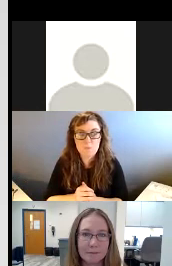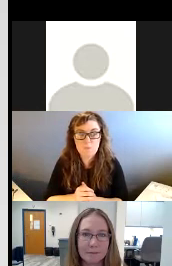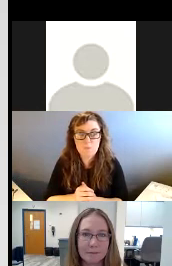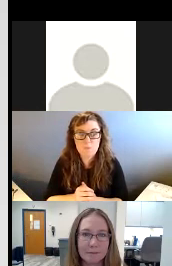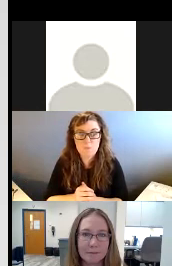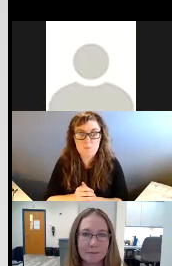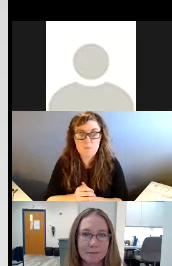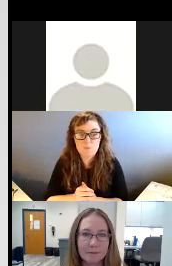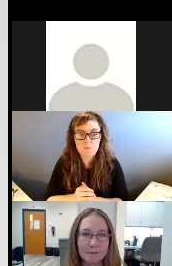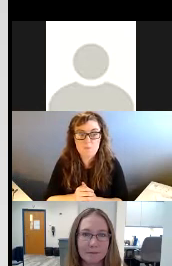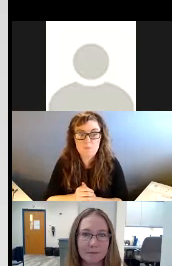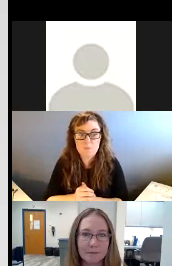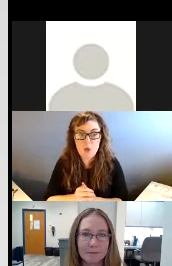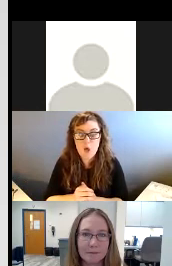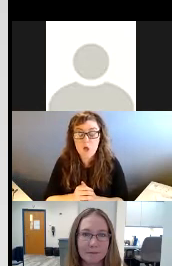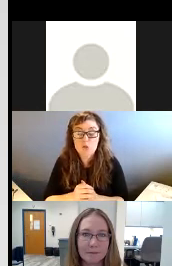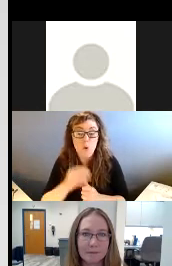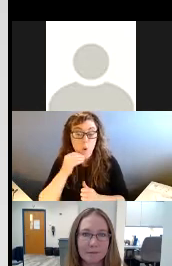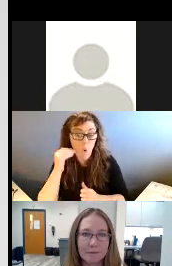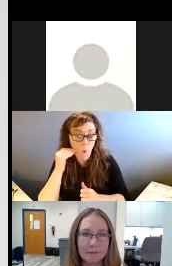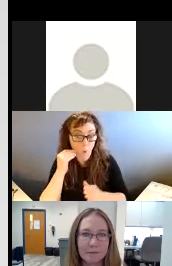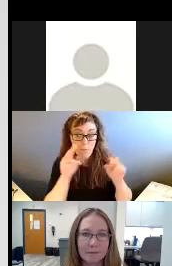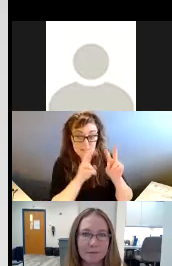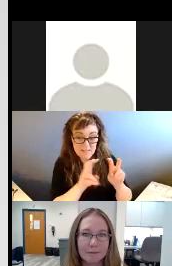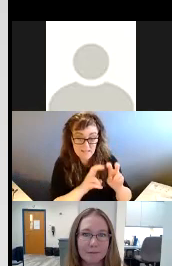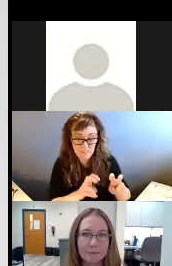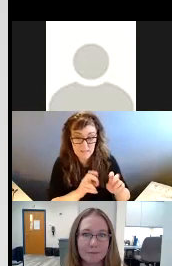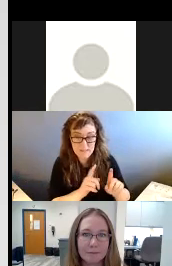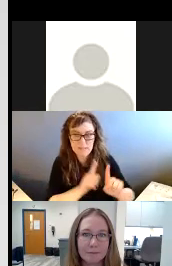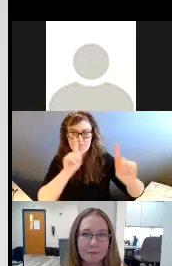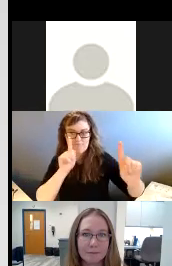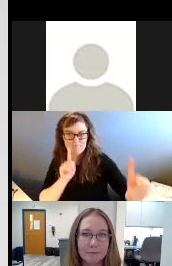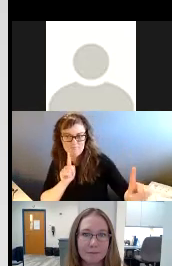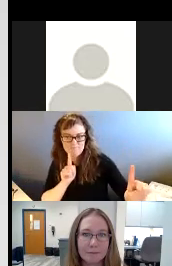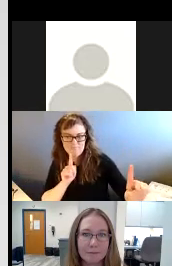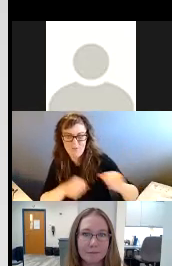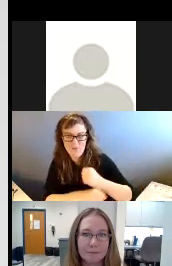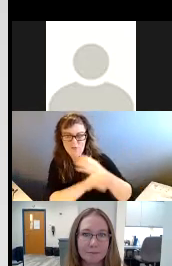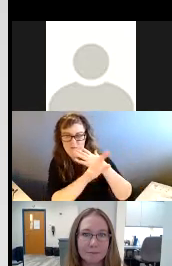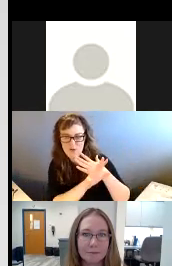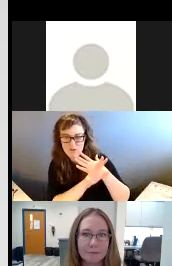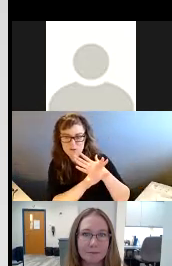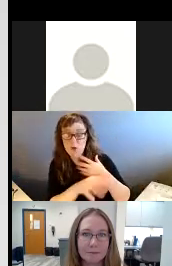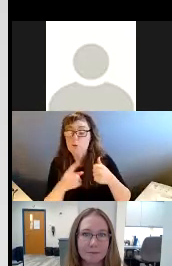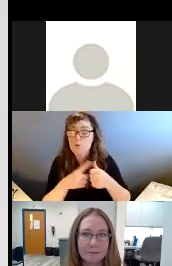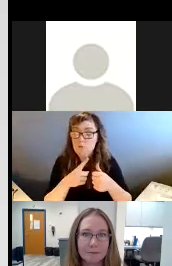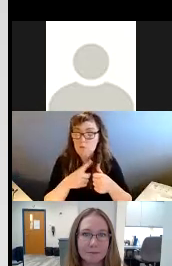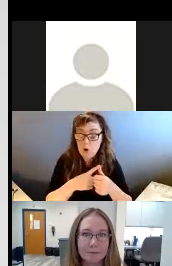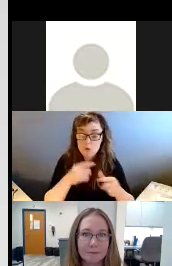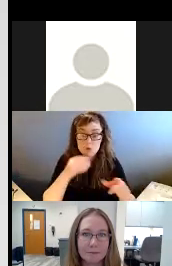GOING TO COMPLETE THESE VIRTUAL HOME ASSESSMENTS. FIRST, WE DETERMINED IF HOME IS THE MOST APPROPRIATE DISCHARGE LOCATION.